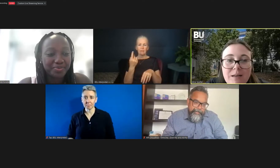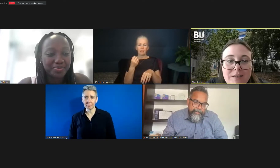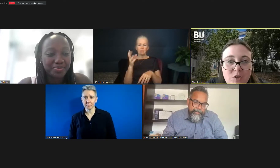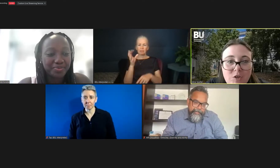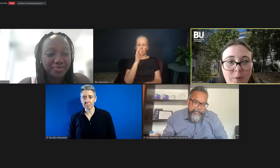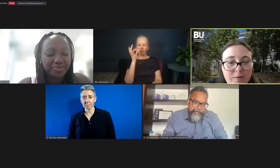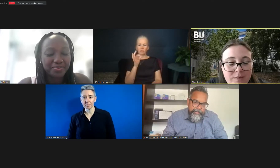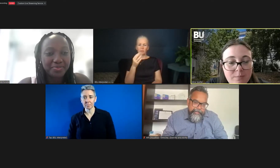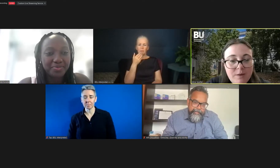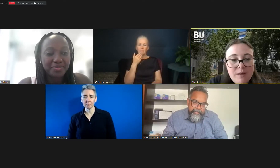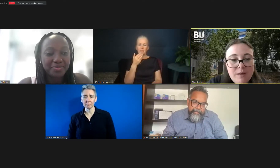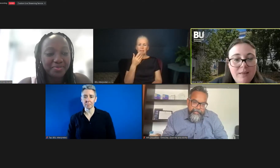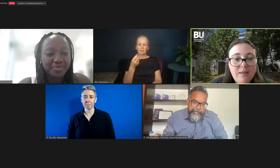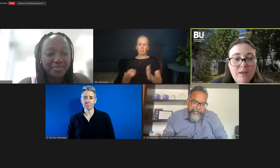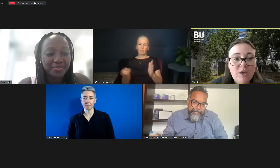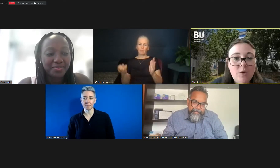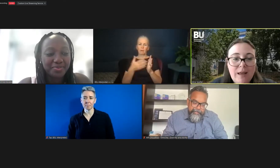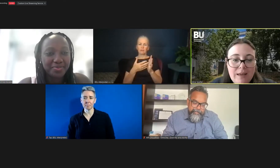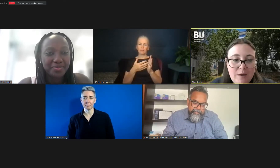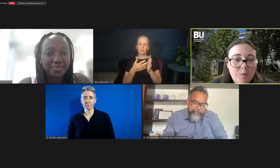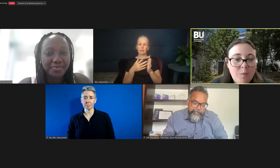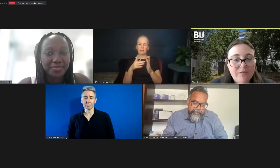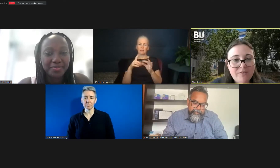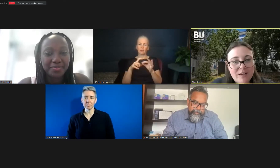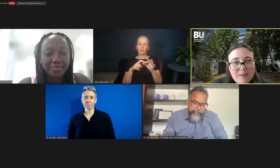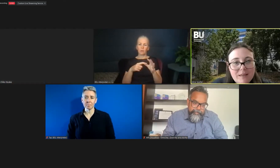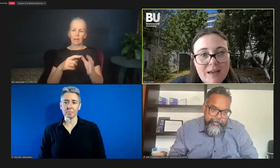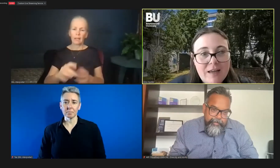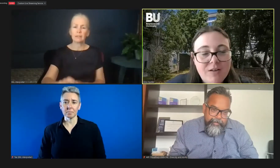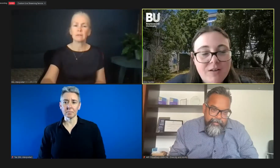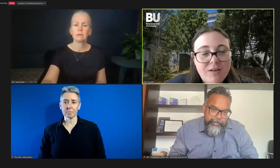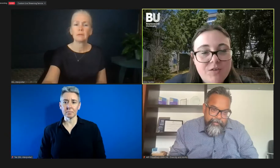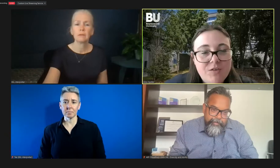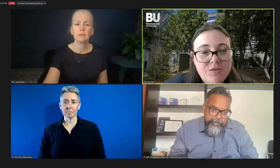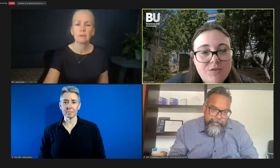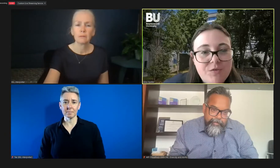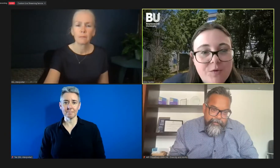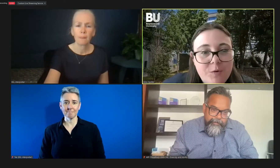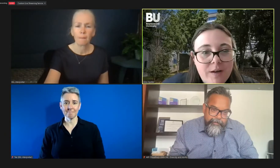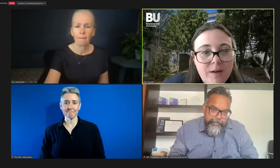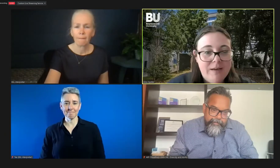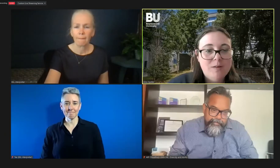please do post them in the Q&A and we will have time at the end for any questions.